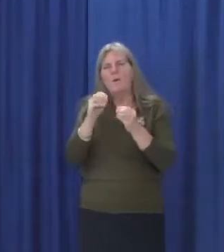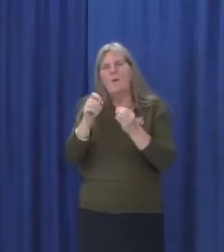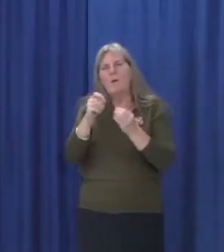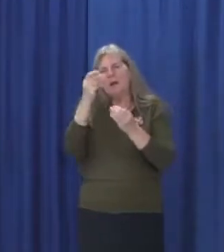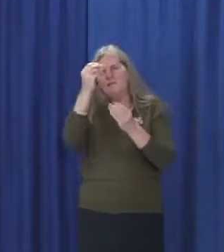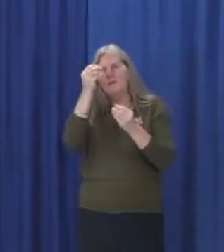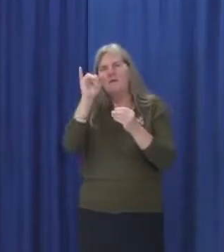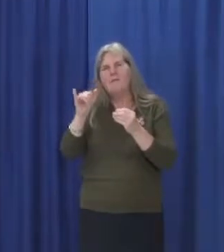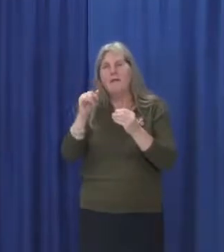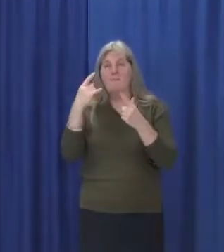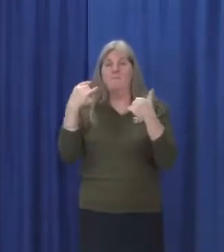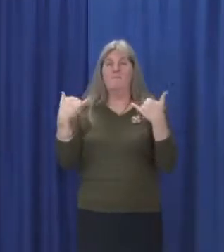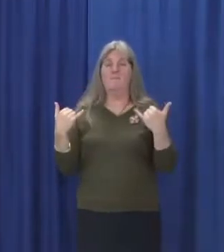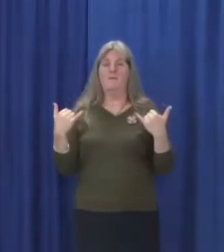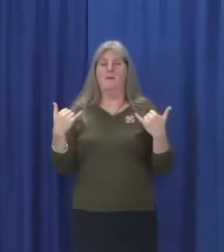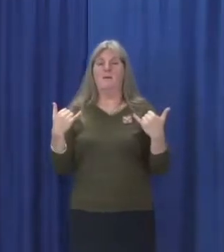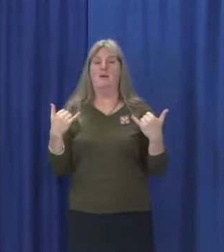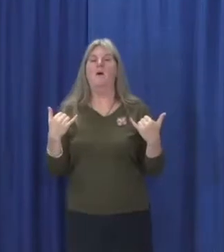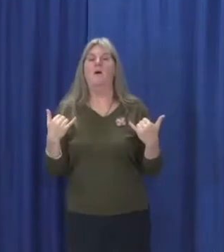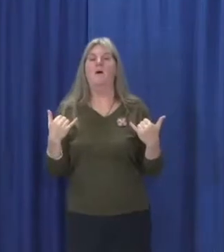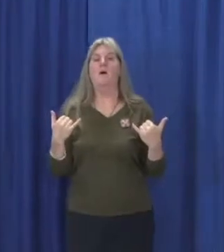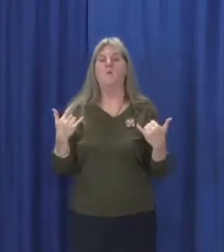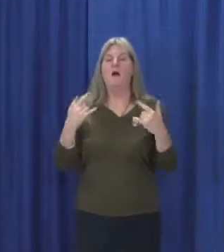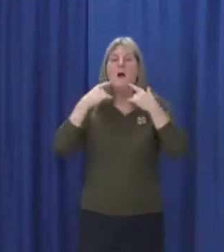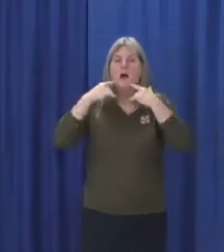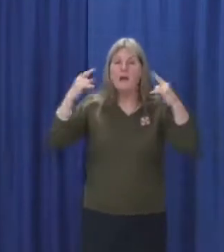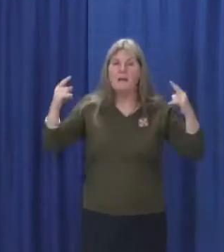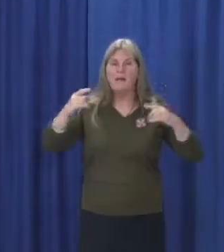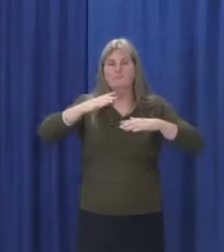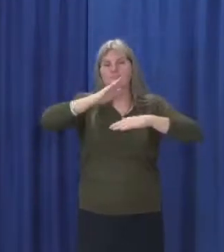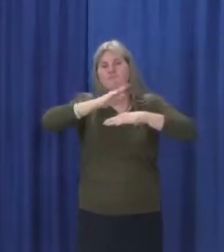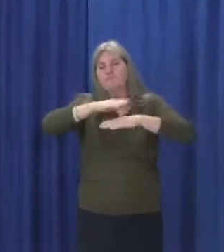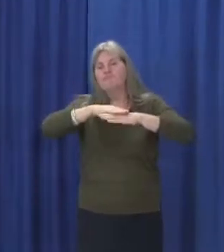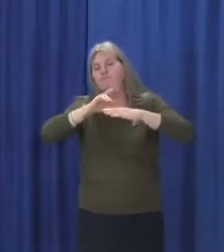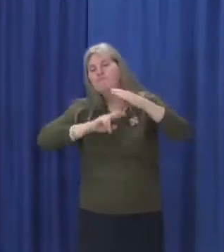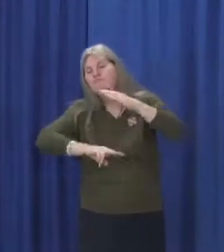but right now it's about announcing forecasting and